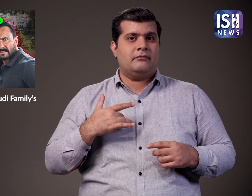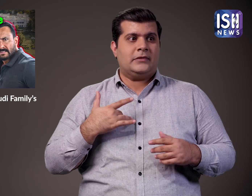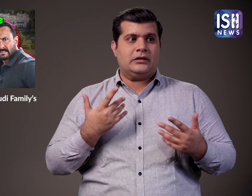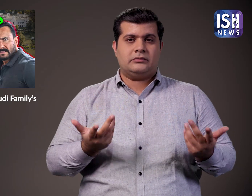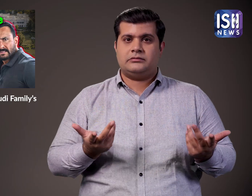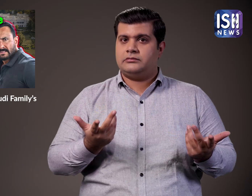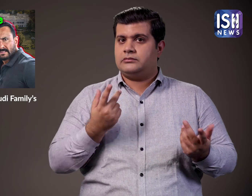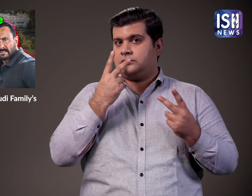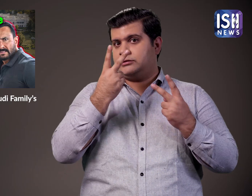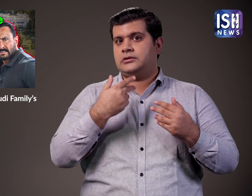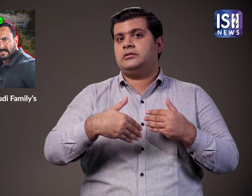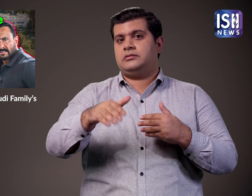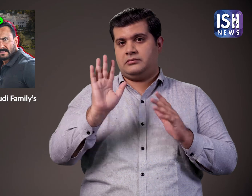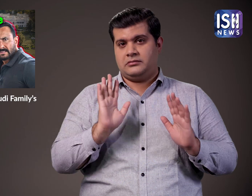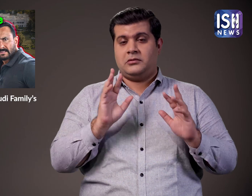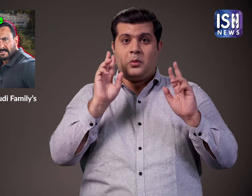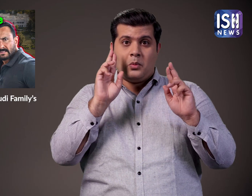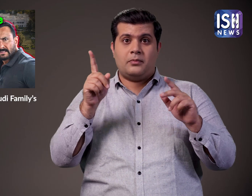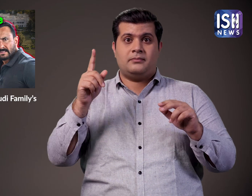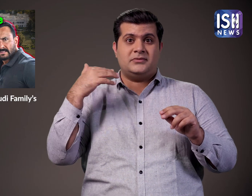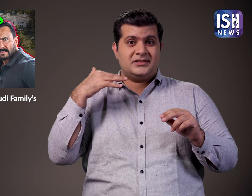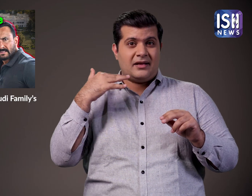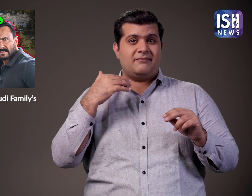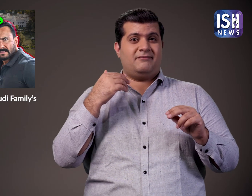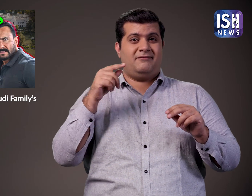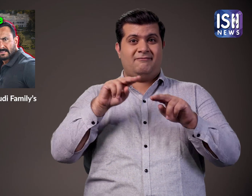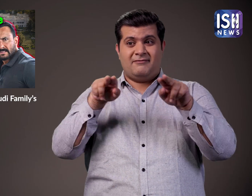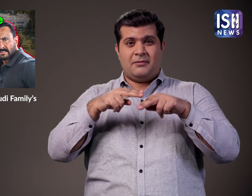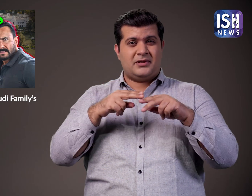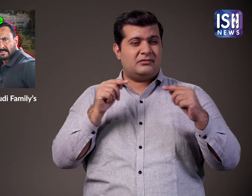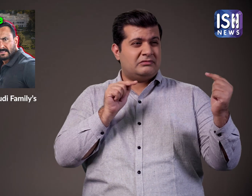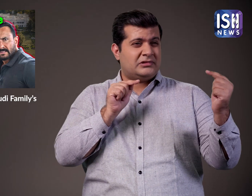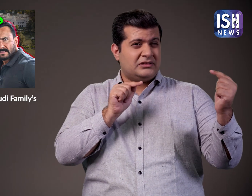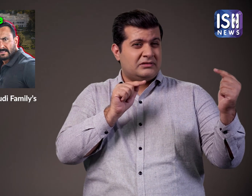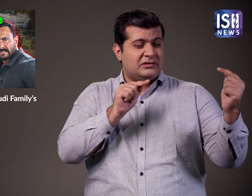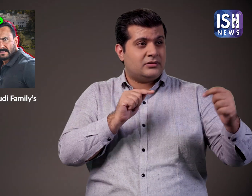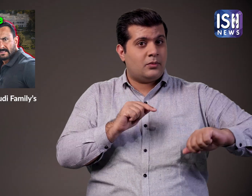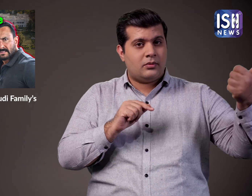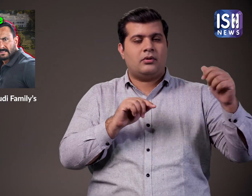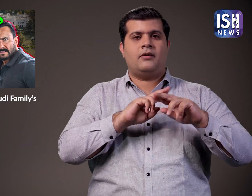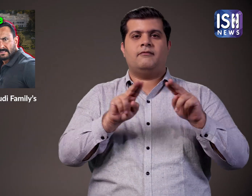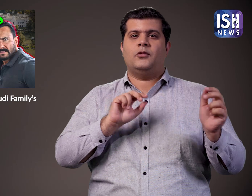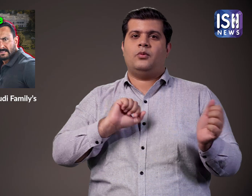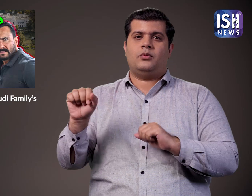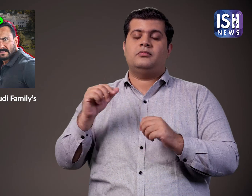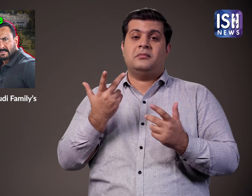Let's see what happens. If Saif's family wins the case, they will get the netire property.